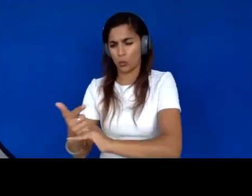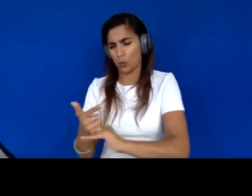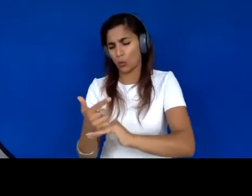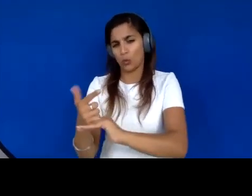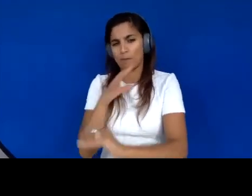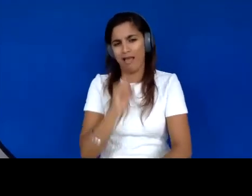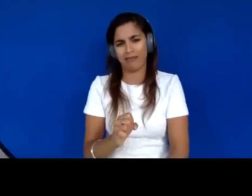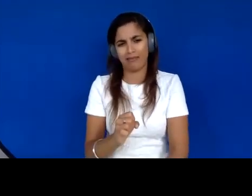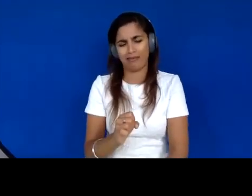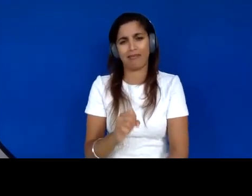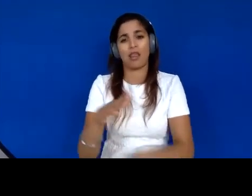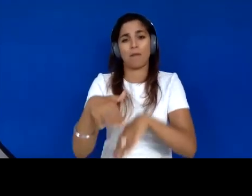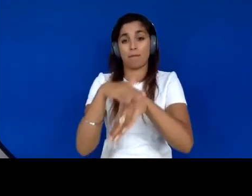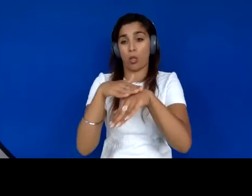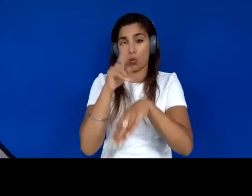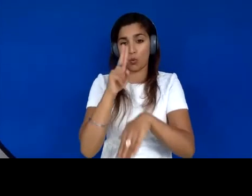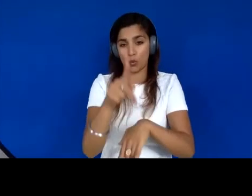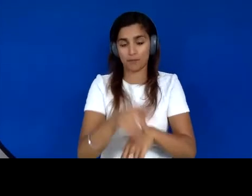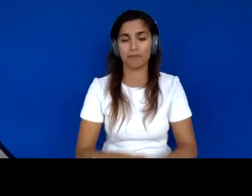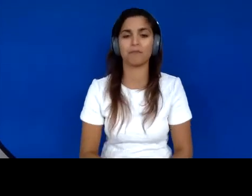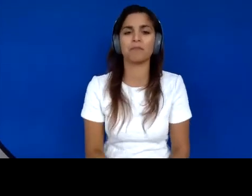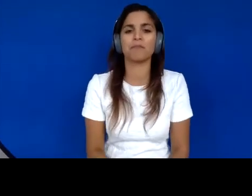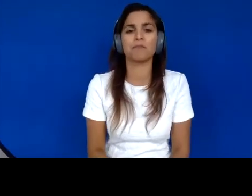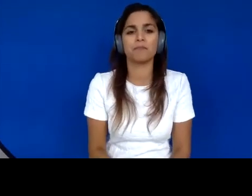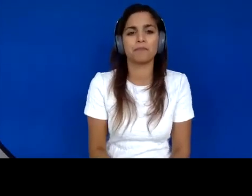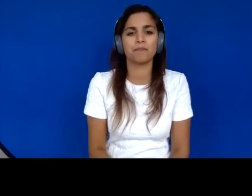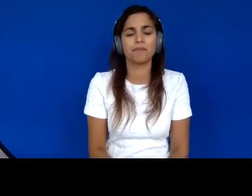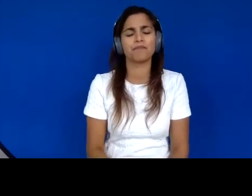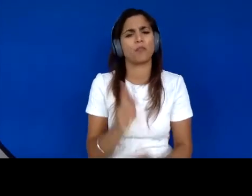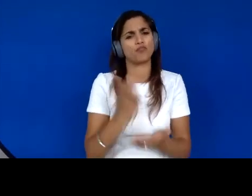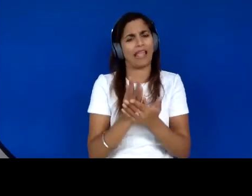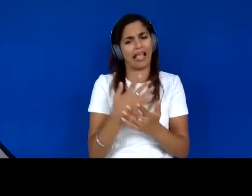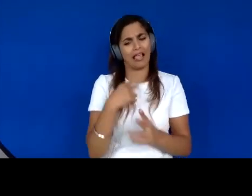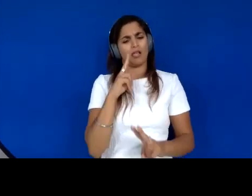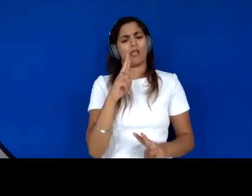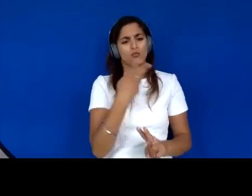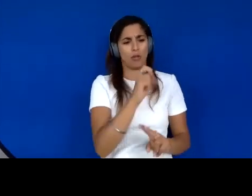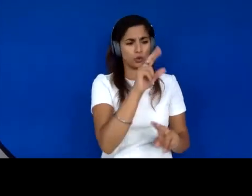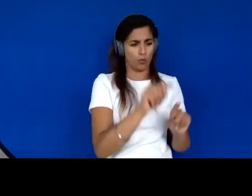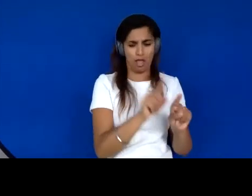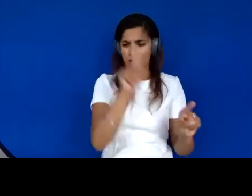here in blue this demonstrates an increasing gender bias in 2012 2016